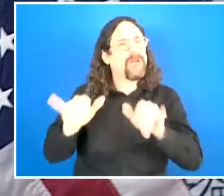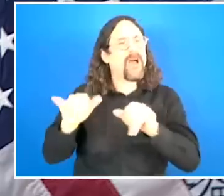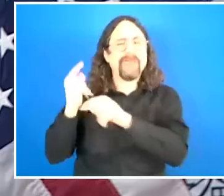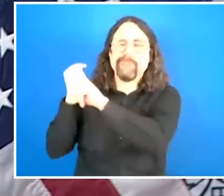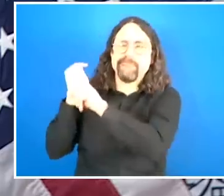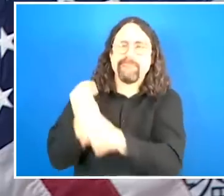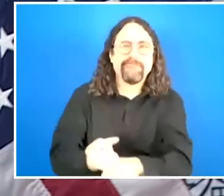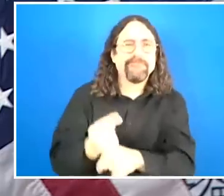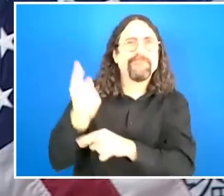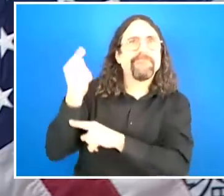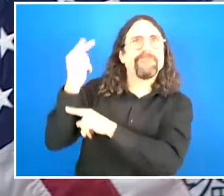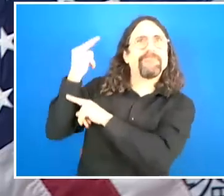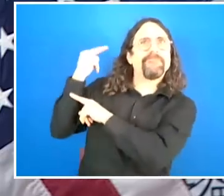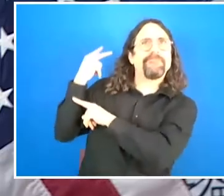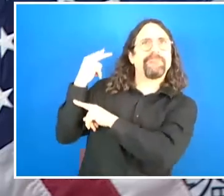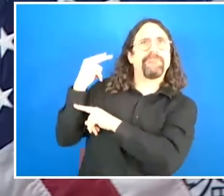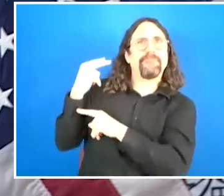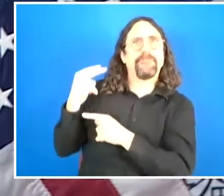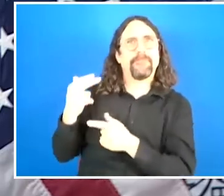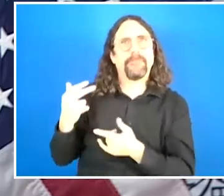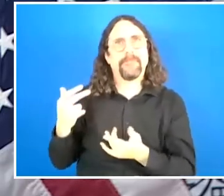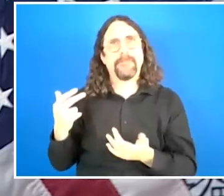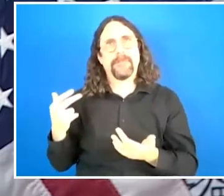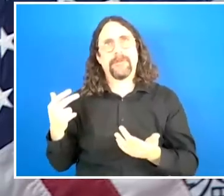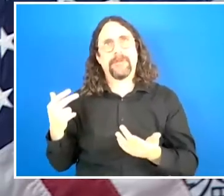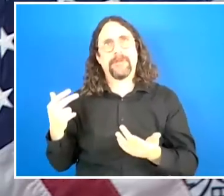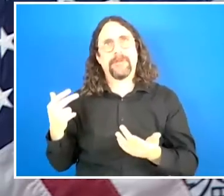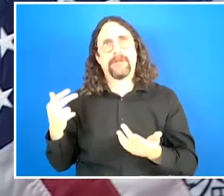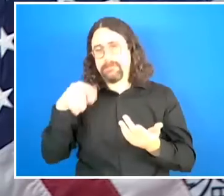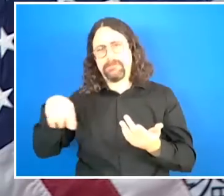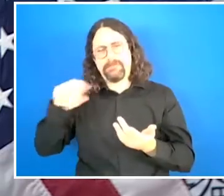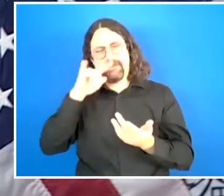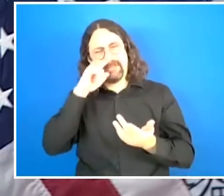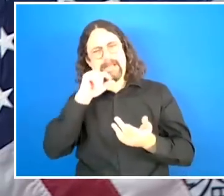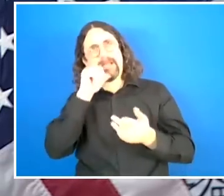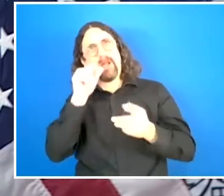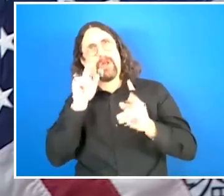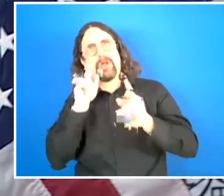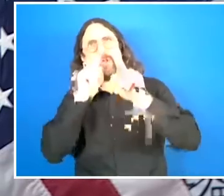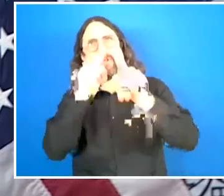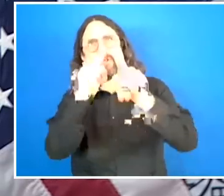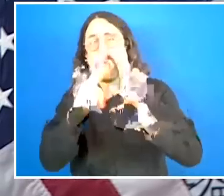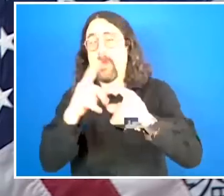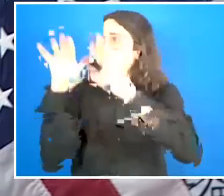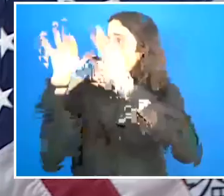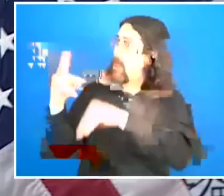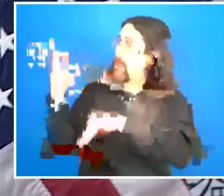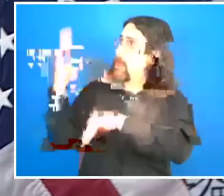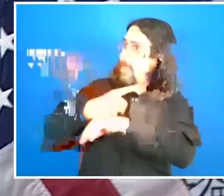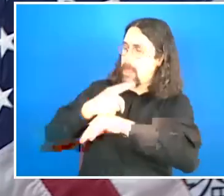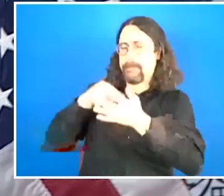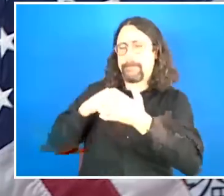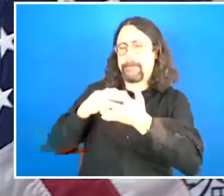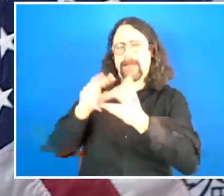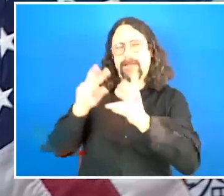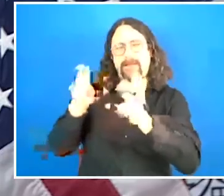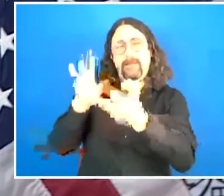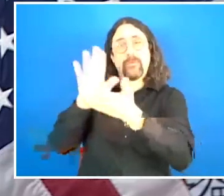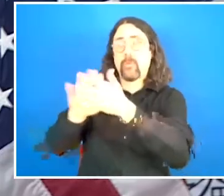SCHOOL BUILDINGS, YOU KNOW, EVERYTHING CHANGED, SO YOU KNO W,WEA HD PHYSICAL SCHOOLS THE WAY THEY WERE OR SOMETHING LIKE A SNOW DAY WOULD